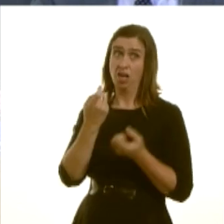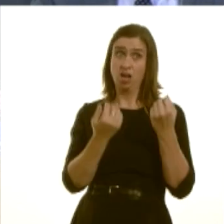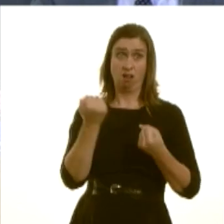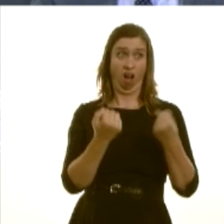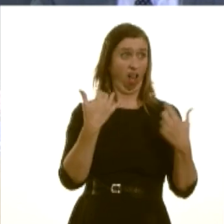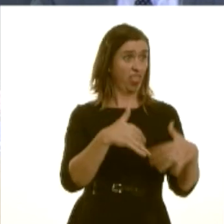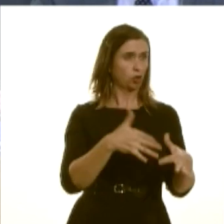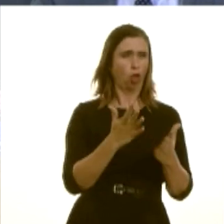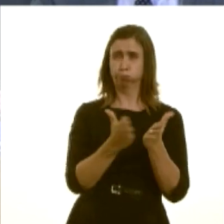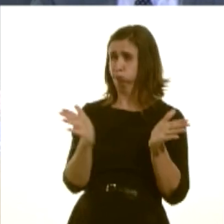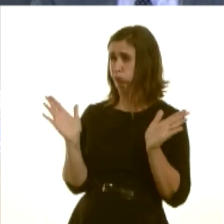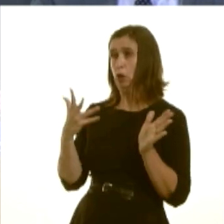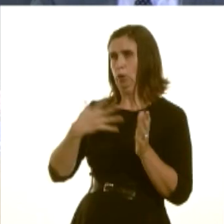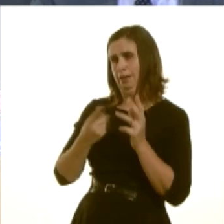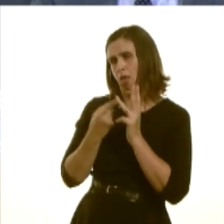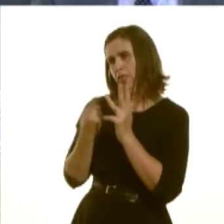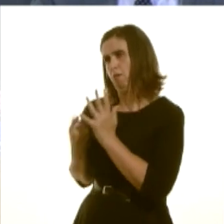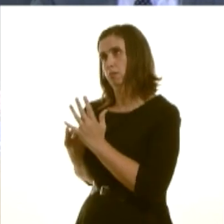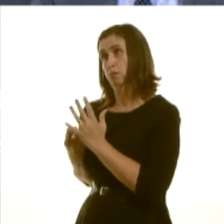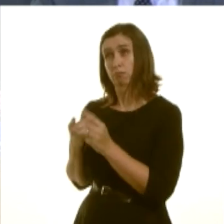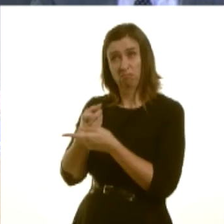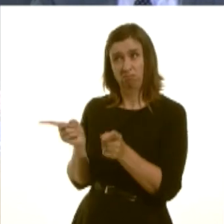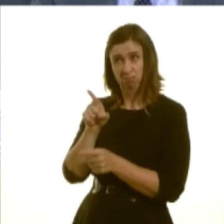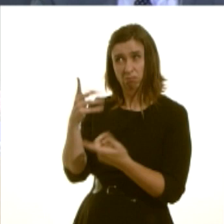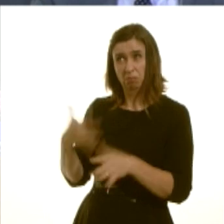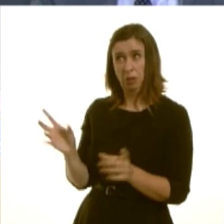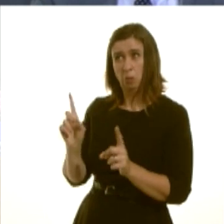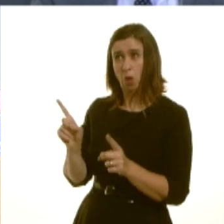needs to take. Can you outline some of those other measures that you are taking as part